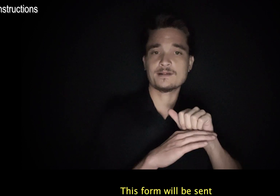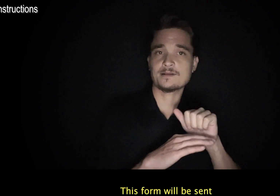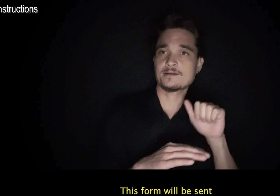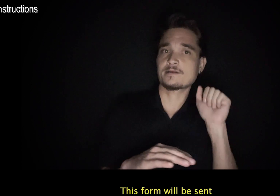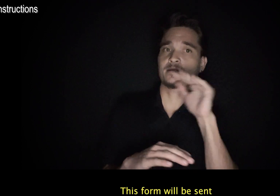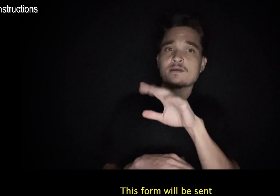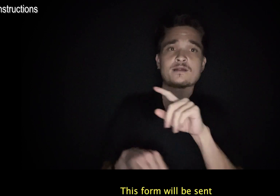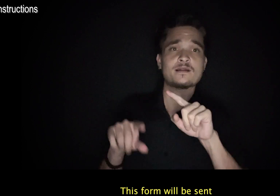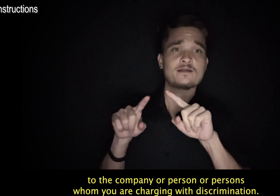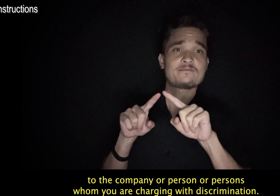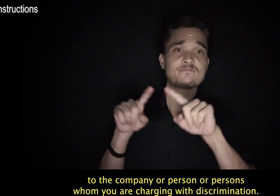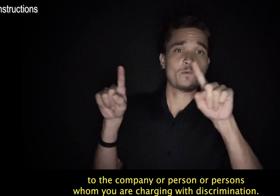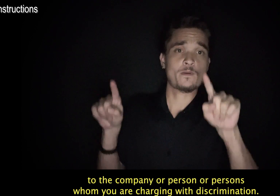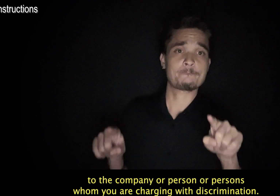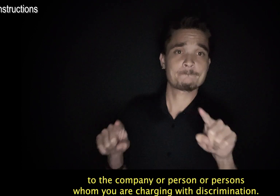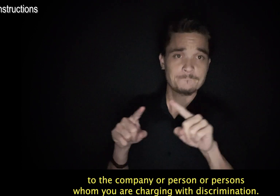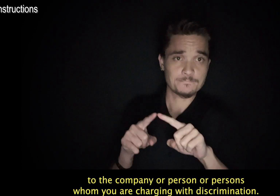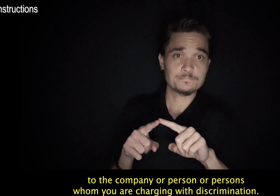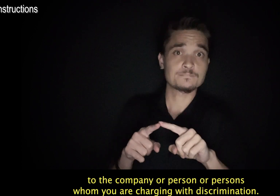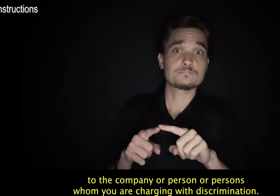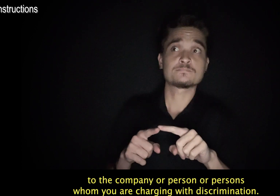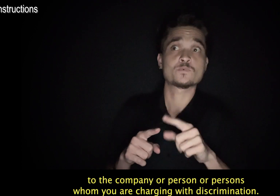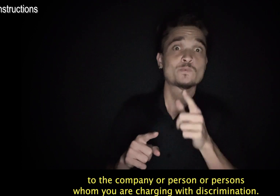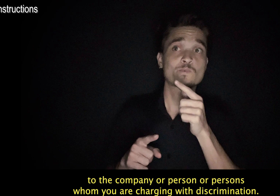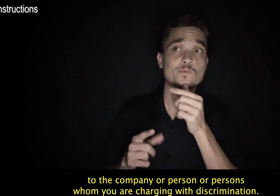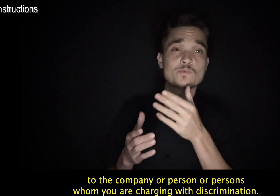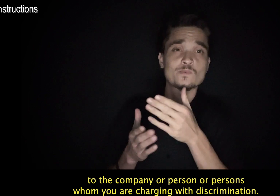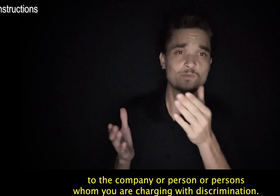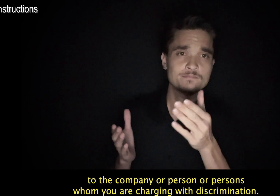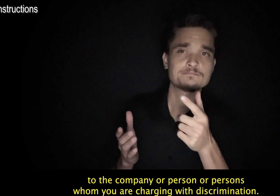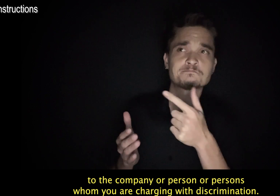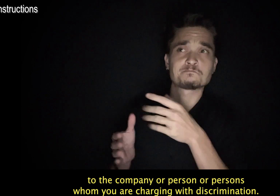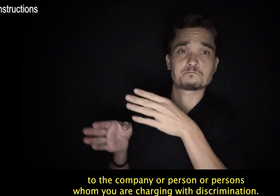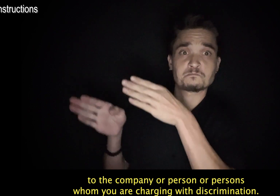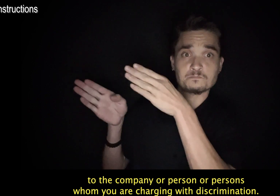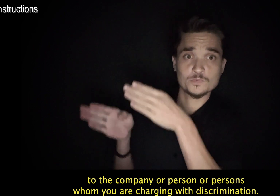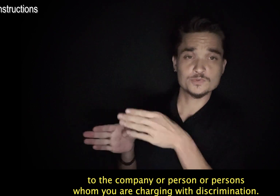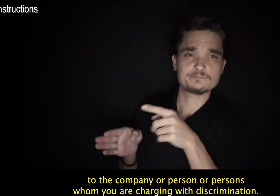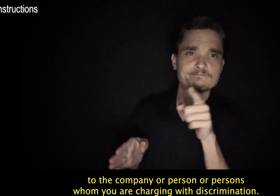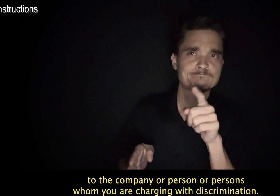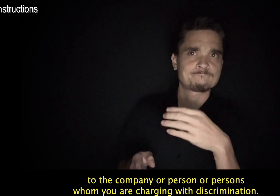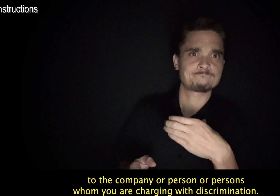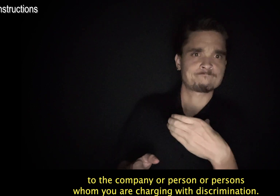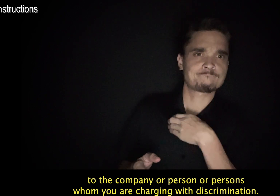This form will be sent to the company or person or persons whom you are charging with discrimination.